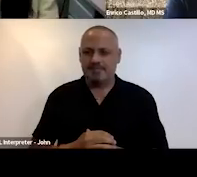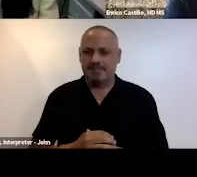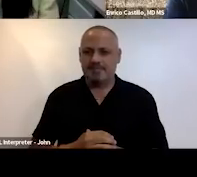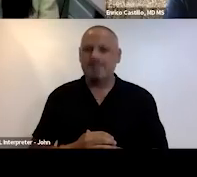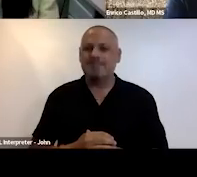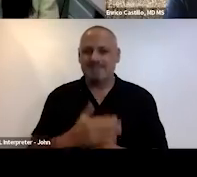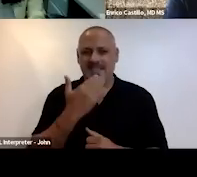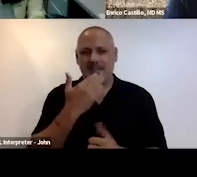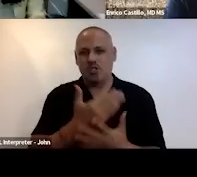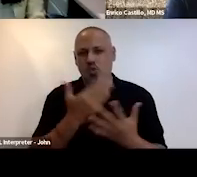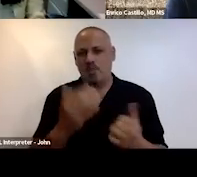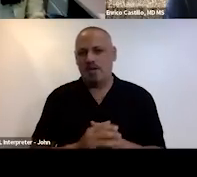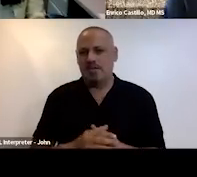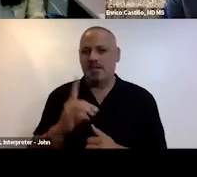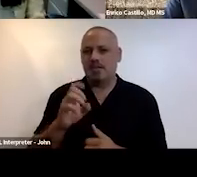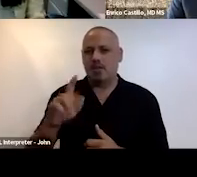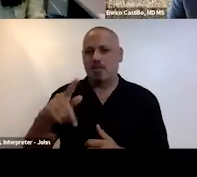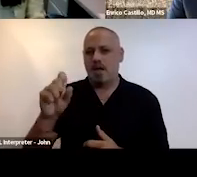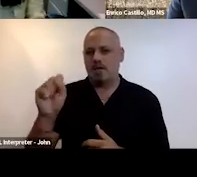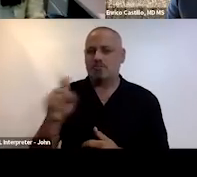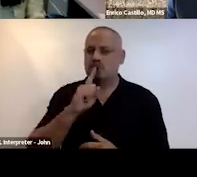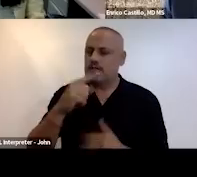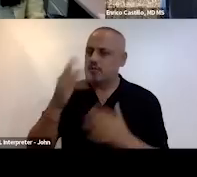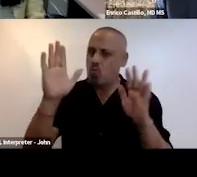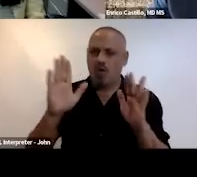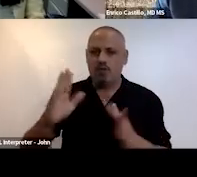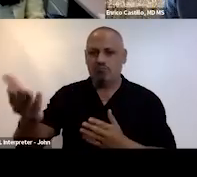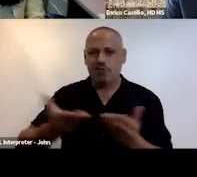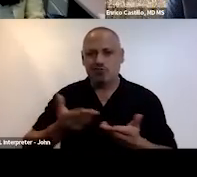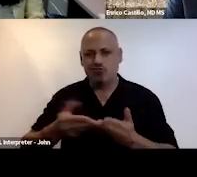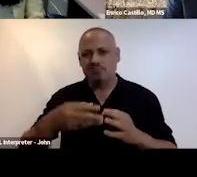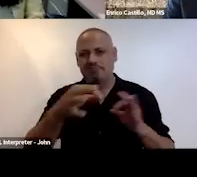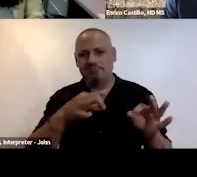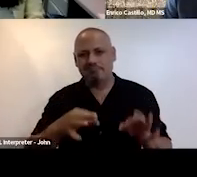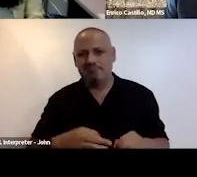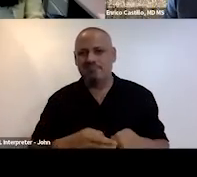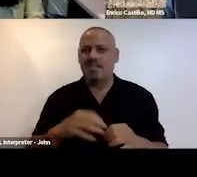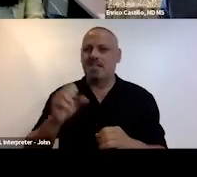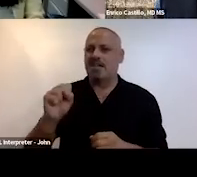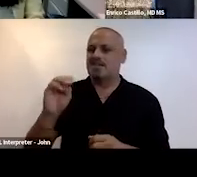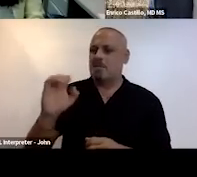Thank you so much, Dr. Ponce, for that really wonderful introduction to SMI.